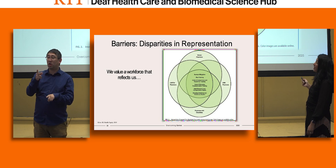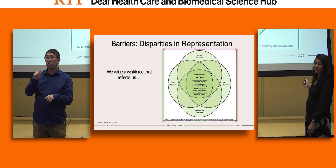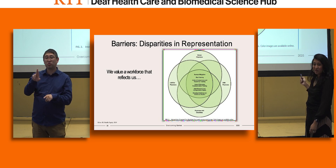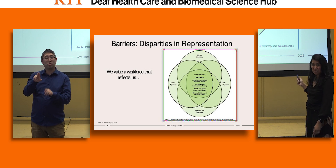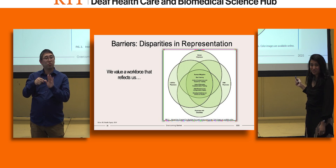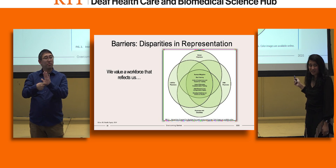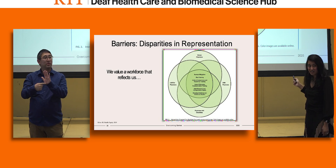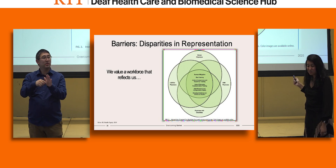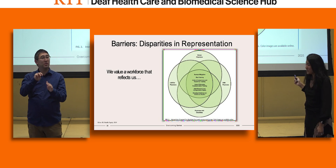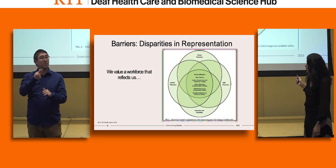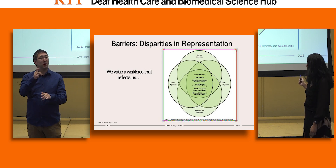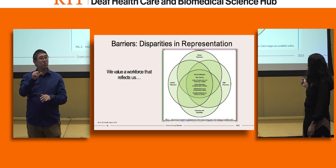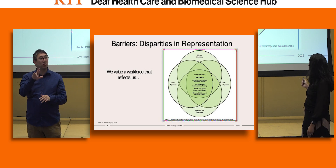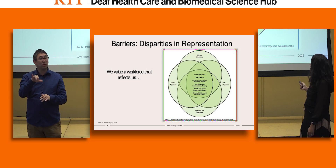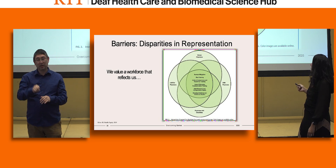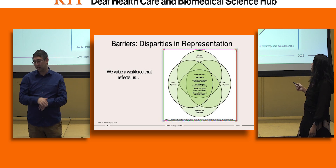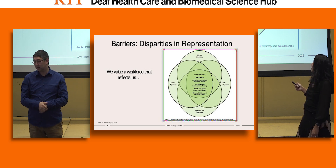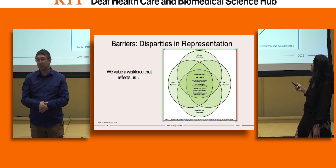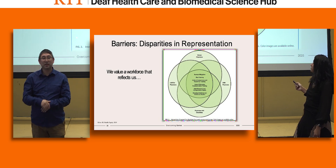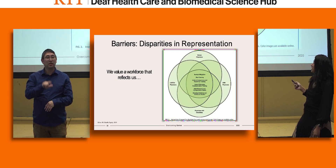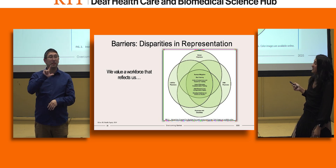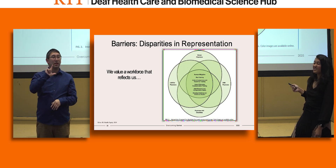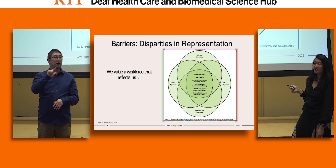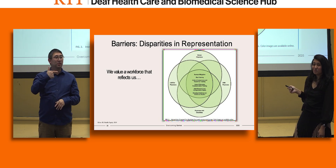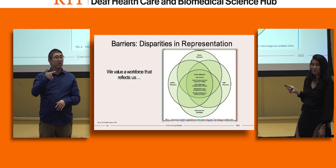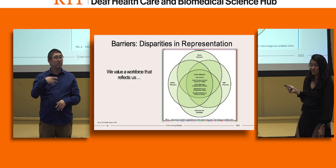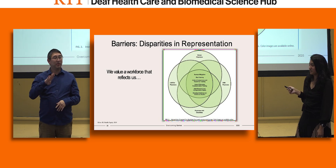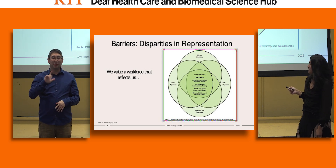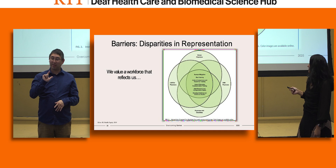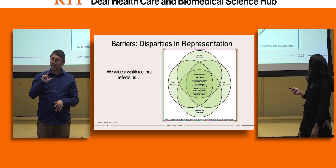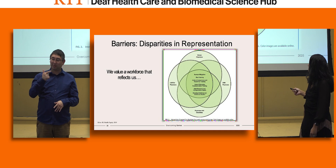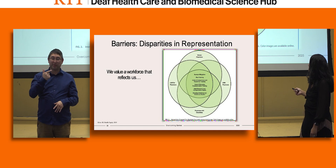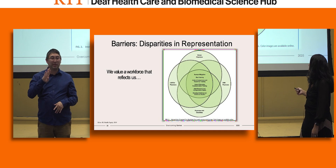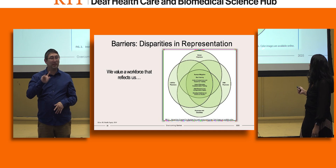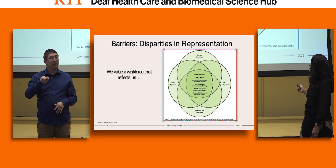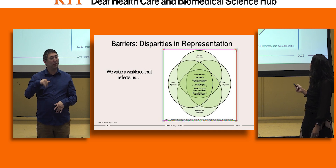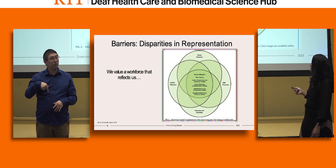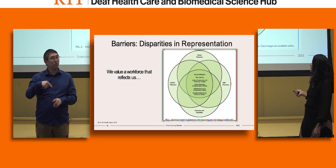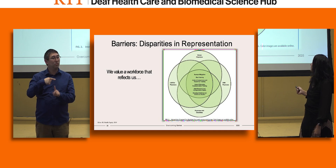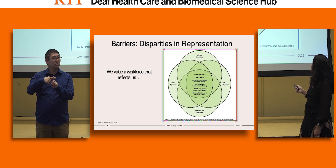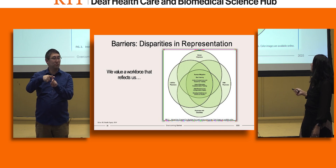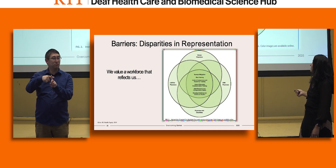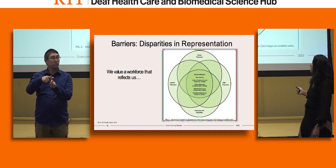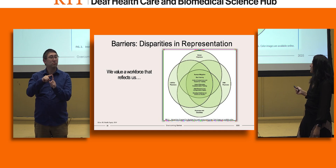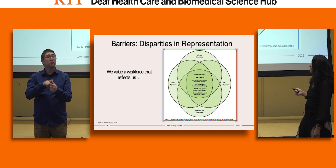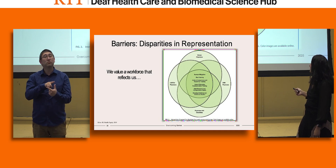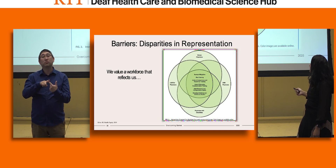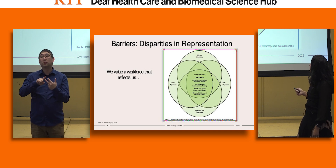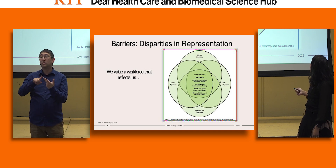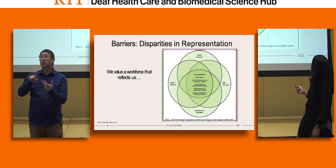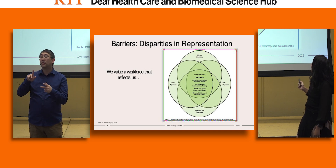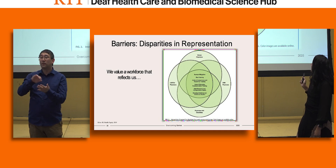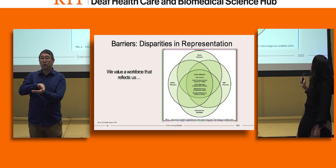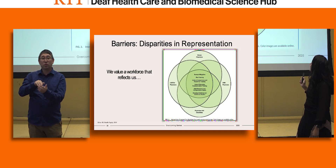but underrepresented minorities, LGBTQ physicians, and then physicians with disabilities.